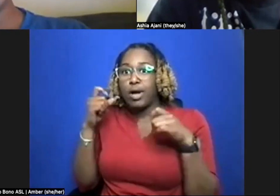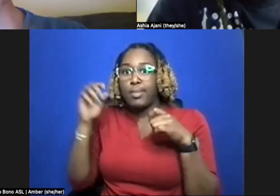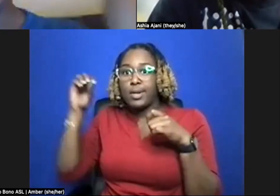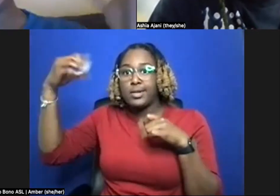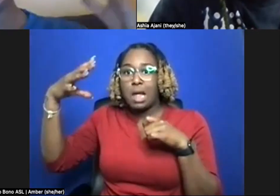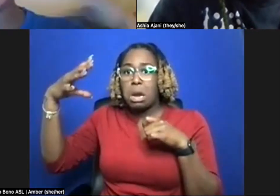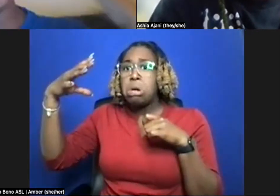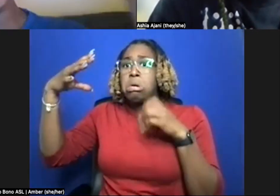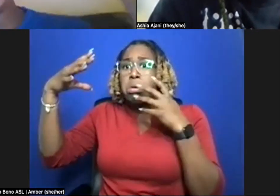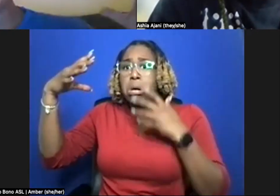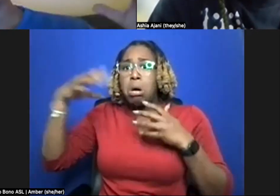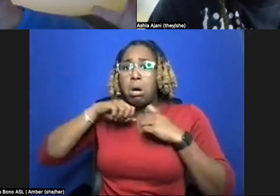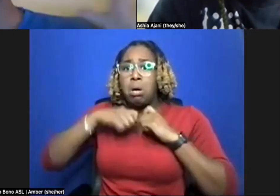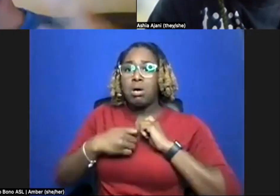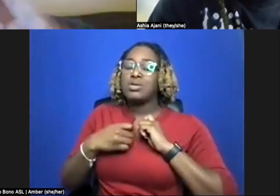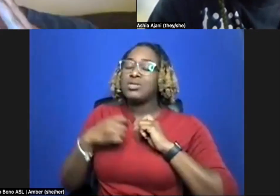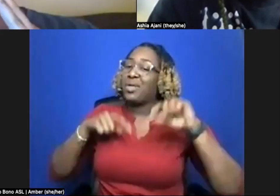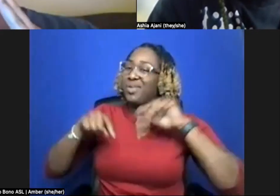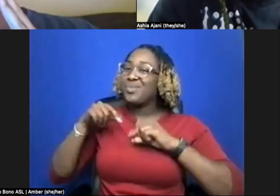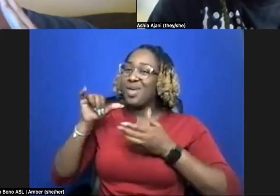yeah, so it back to that moment. So,